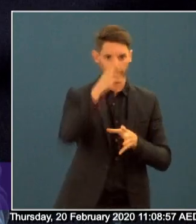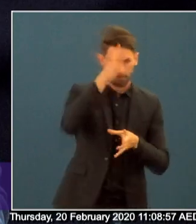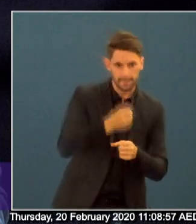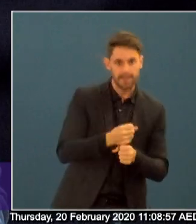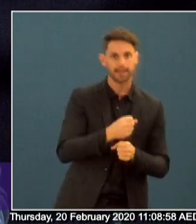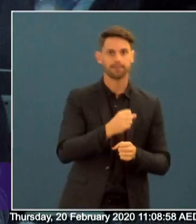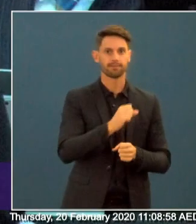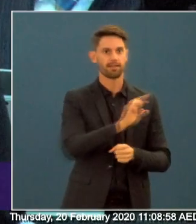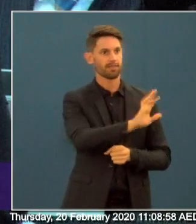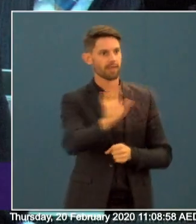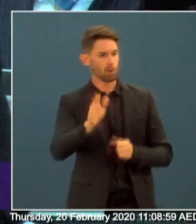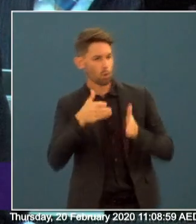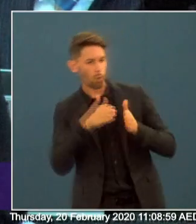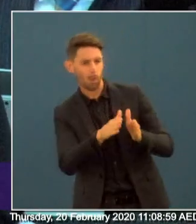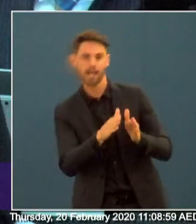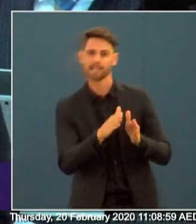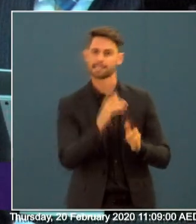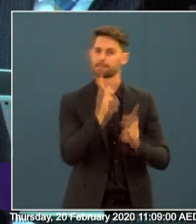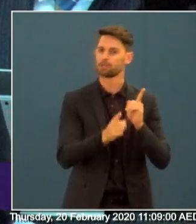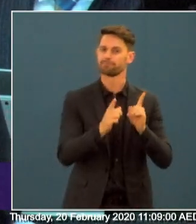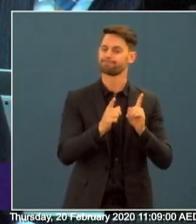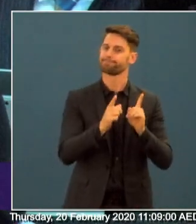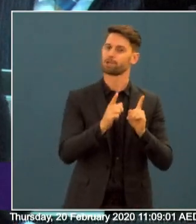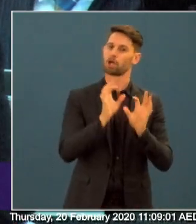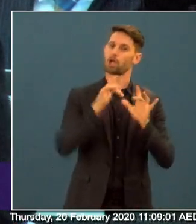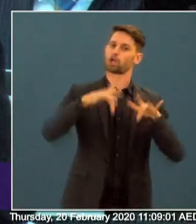And at the health policy level, governments might say